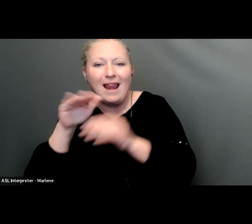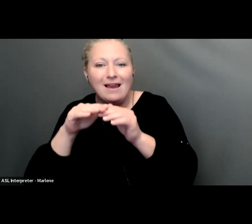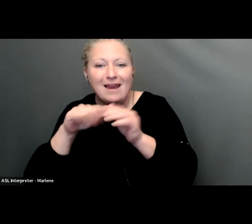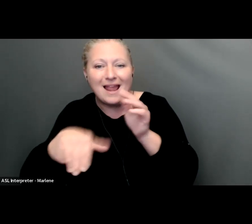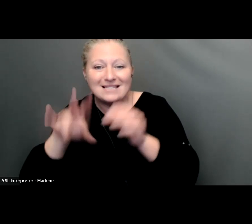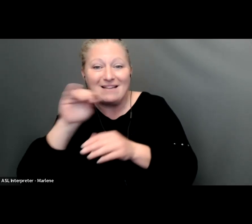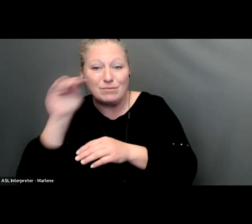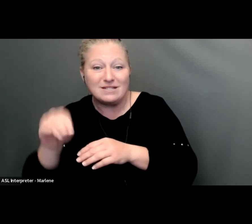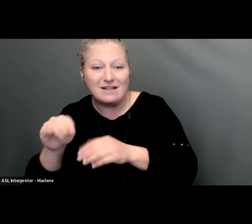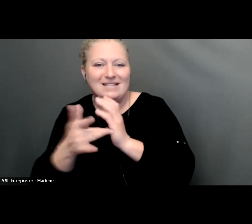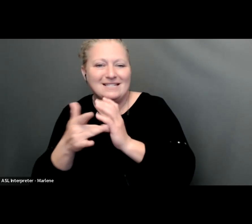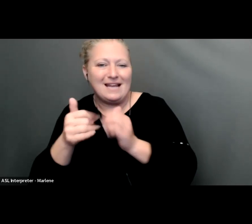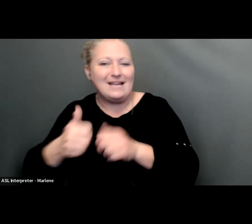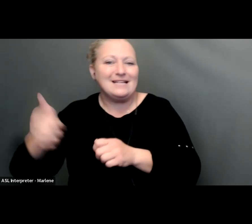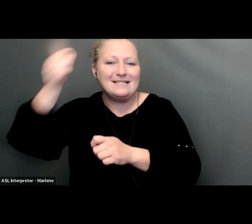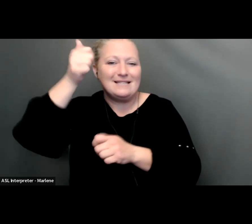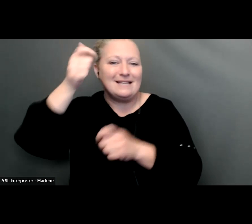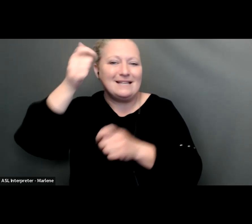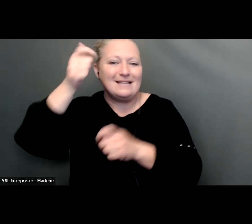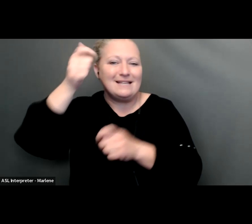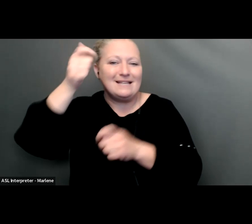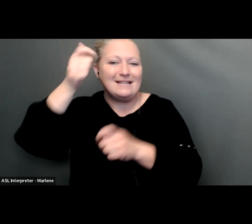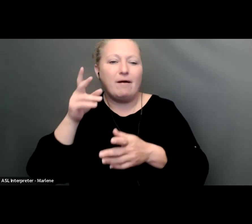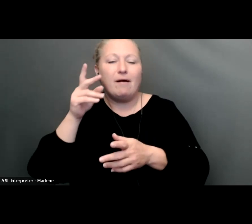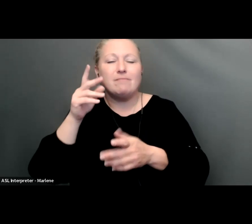disparities snd who's being hired who has opportunity to advance within the digital economy